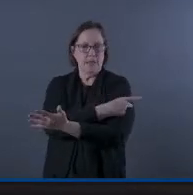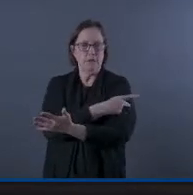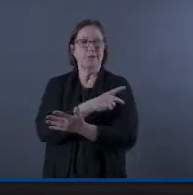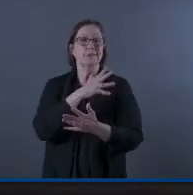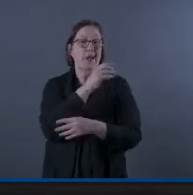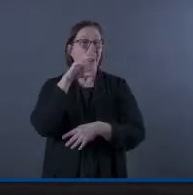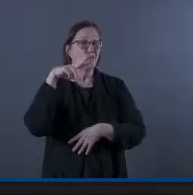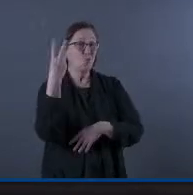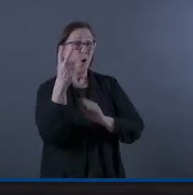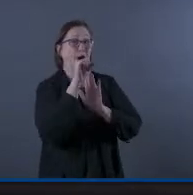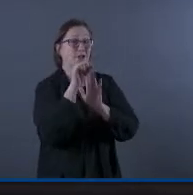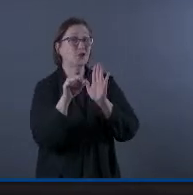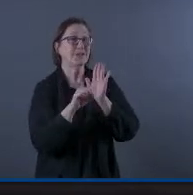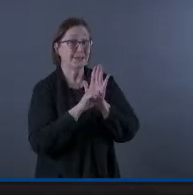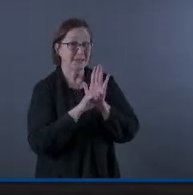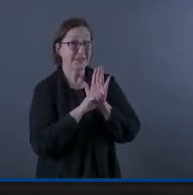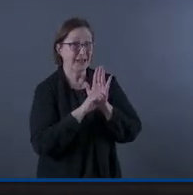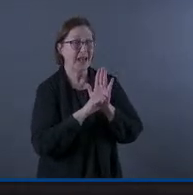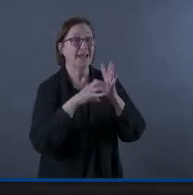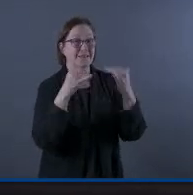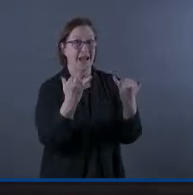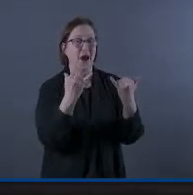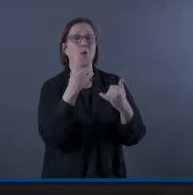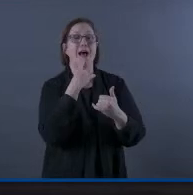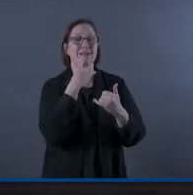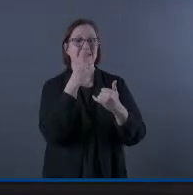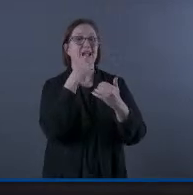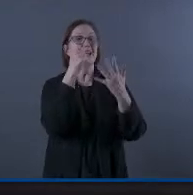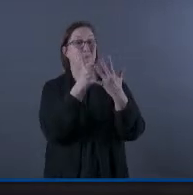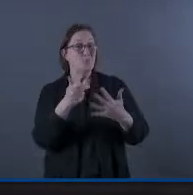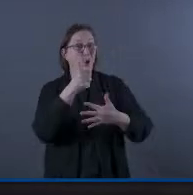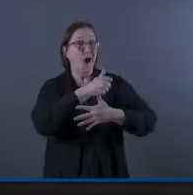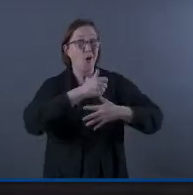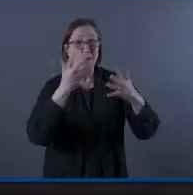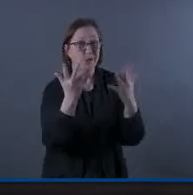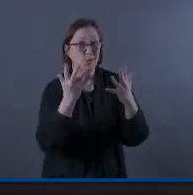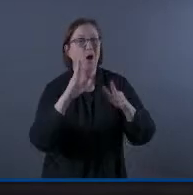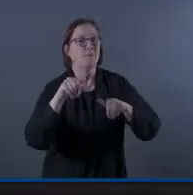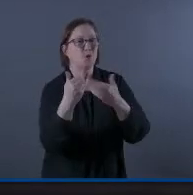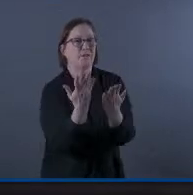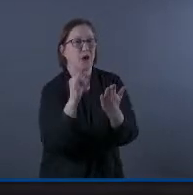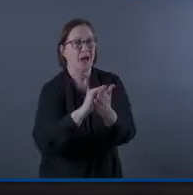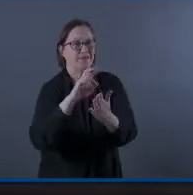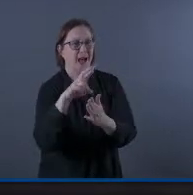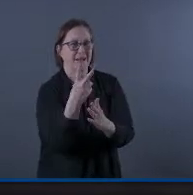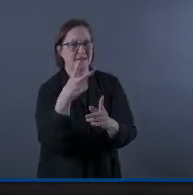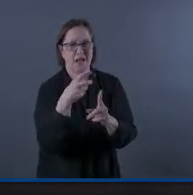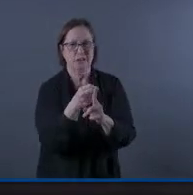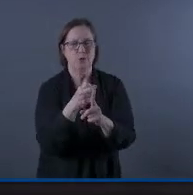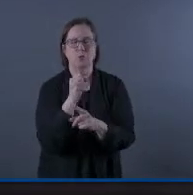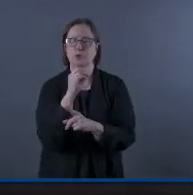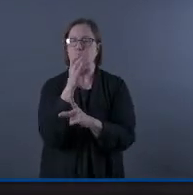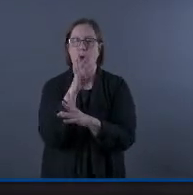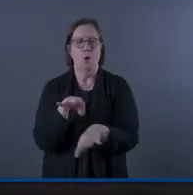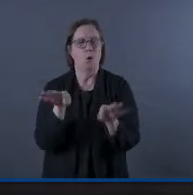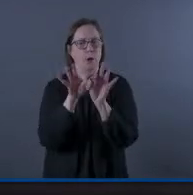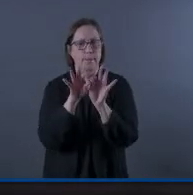to be sure that people get that full immunity boost. And then if I could add one other comment just building on Erika's statement around vaccines,